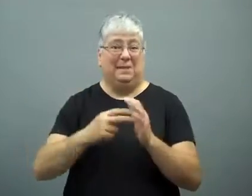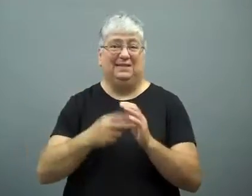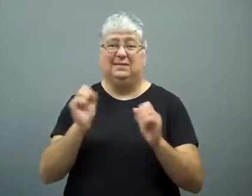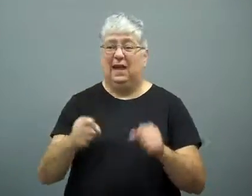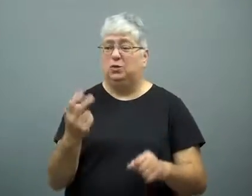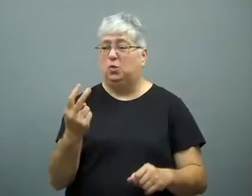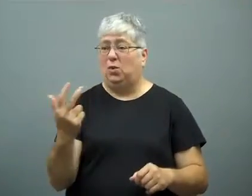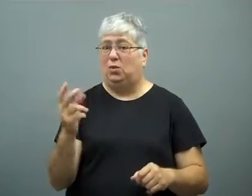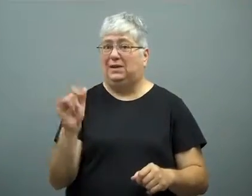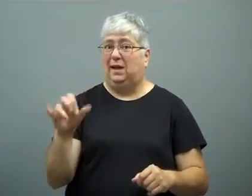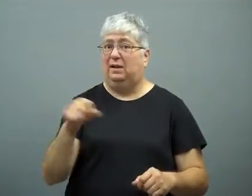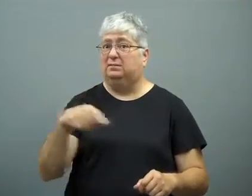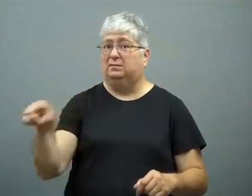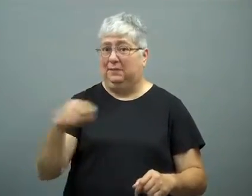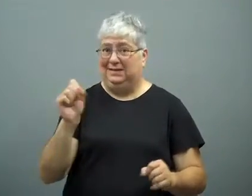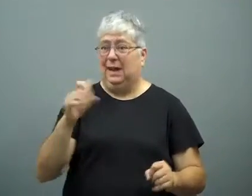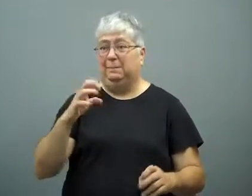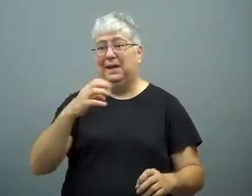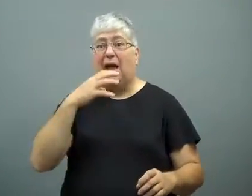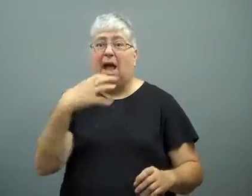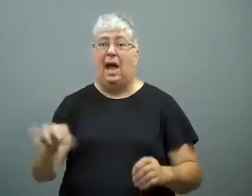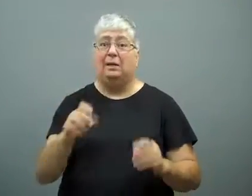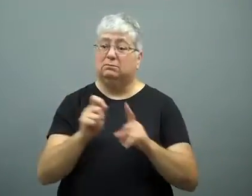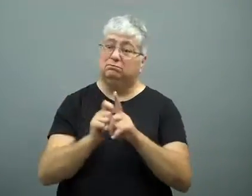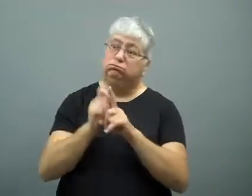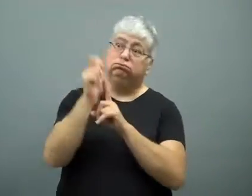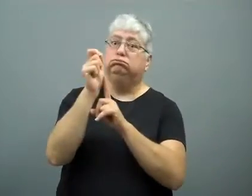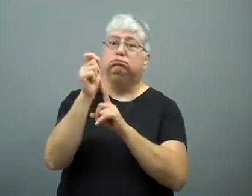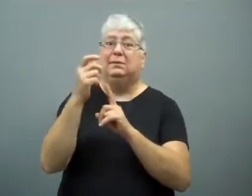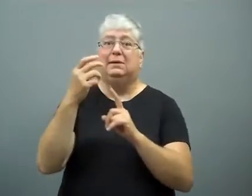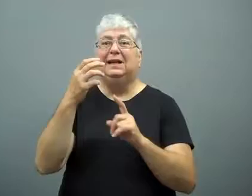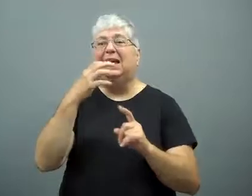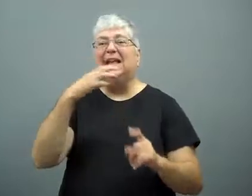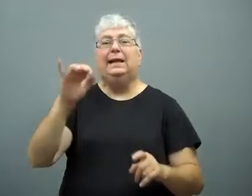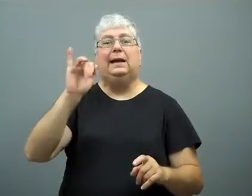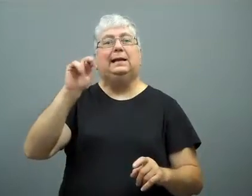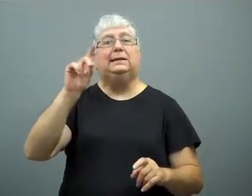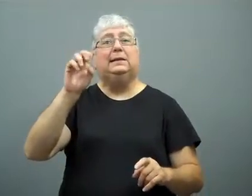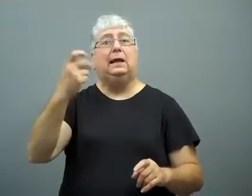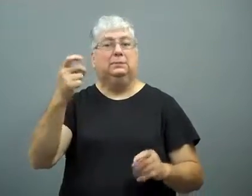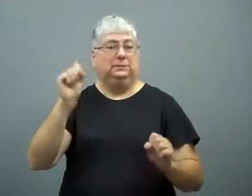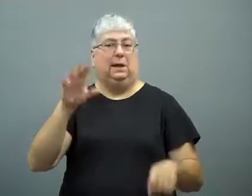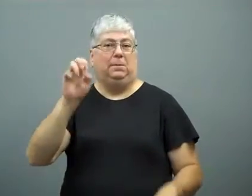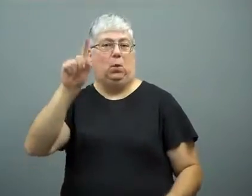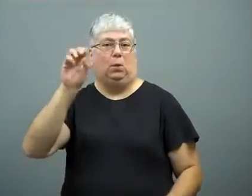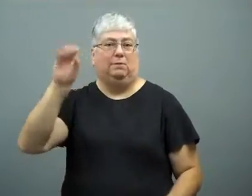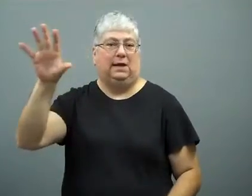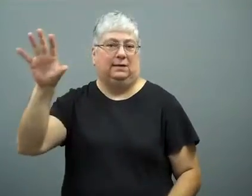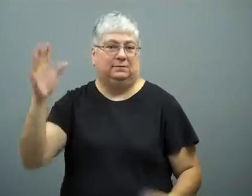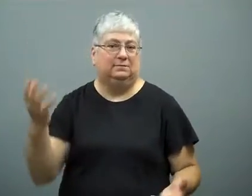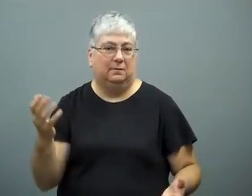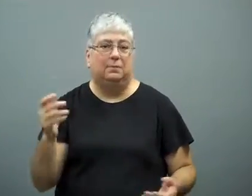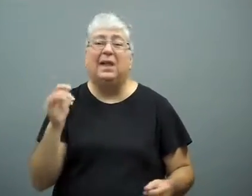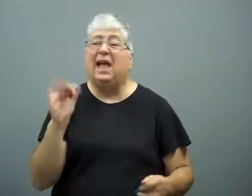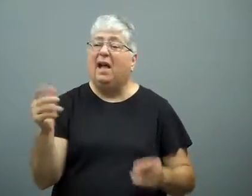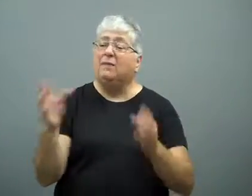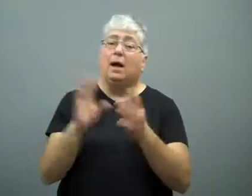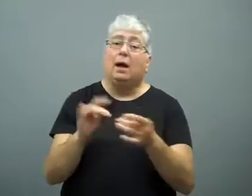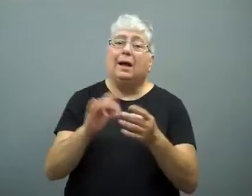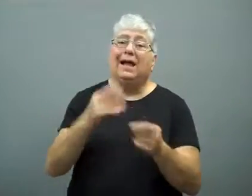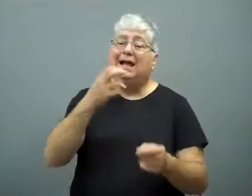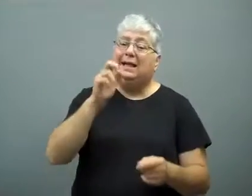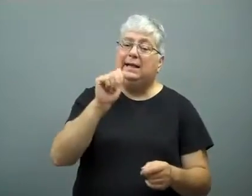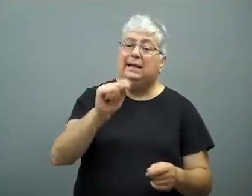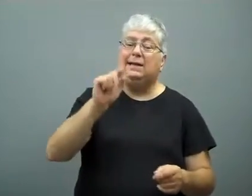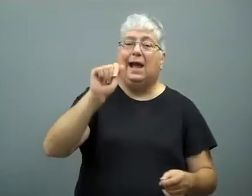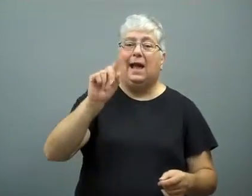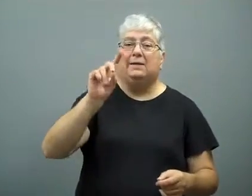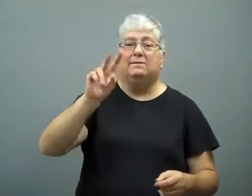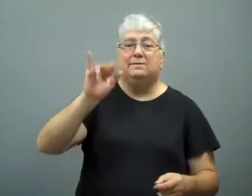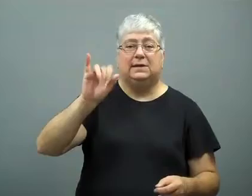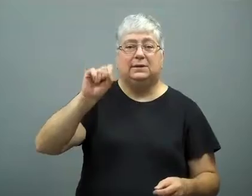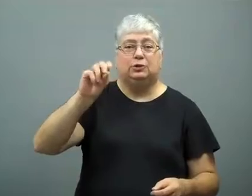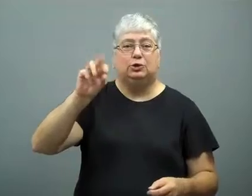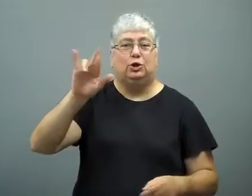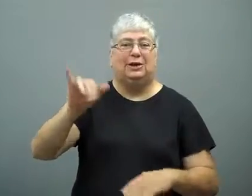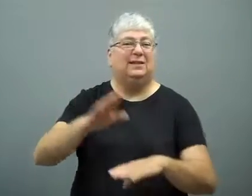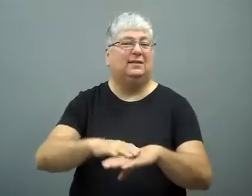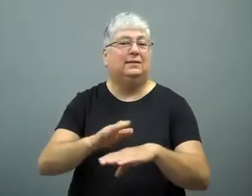it means to expect 2 or 3 days of hot weather and a heat index of 105 degrees.